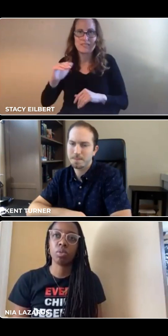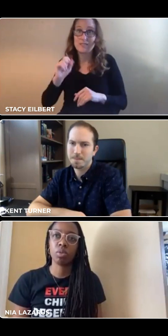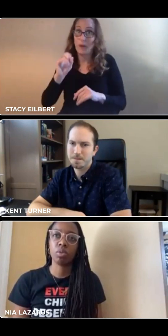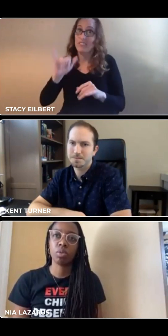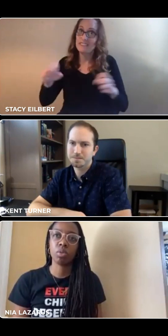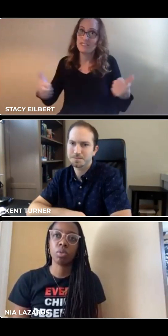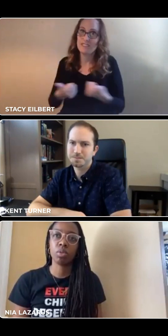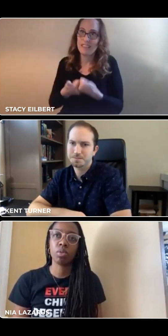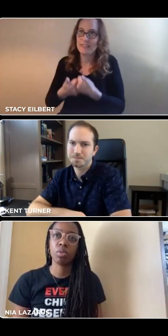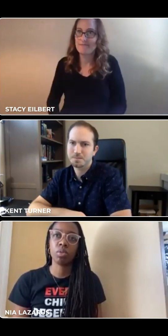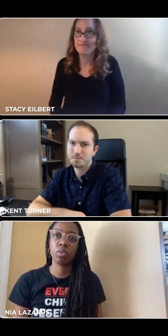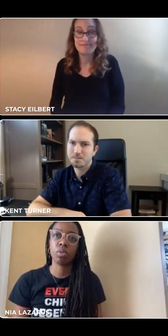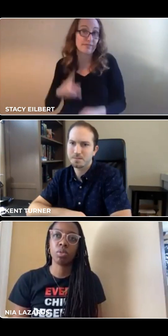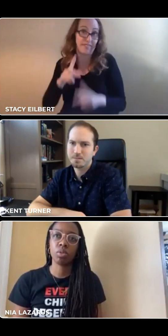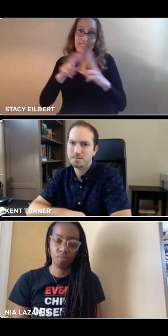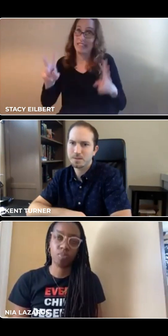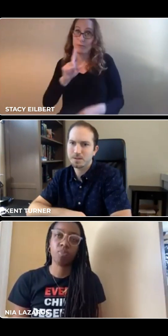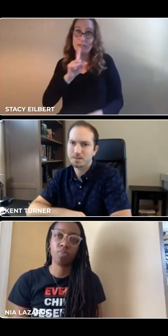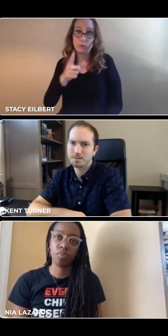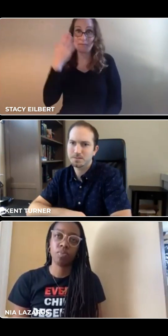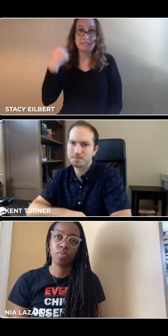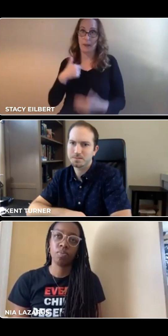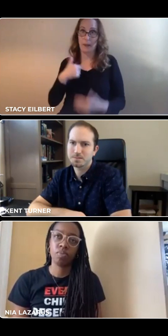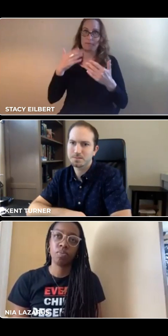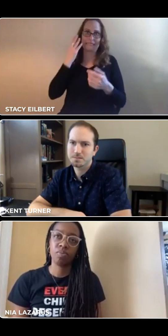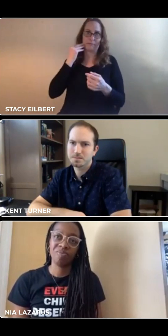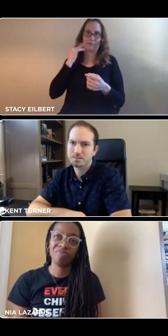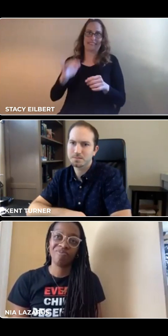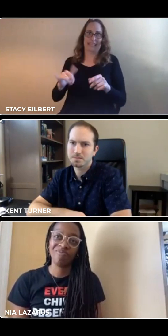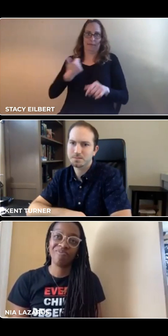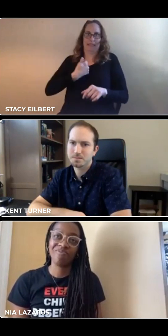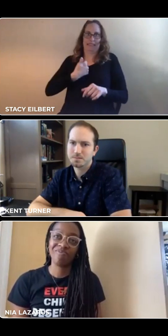And, not everyone is comfortable with technology. That's a real thing.